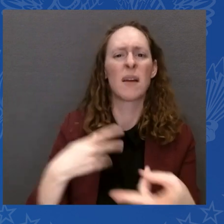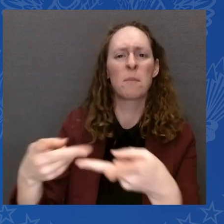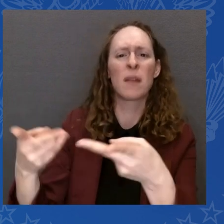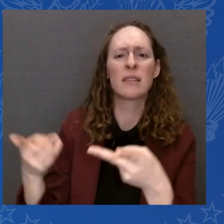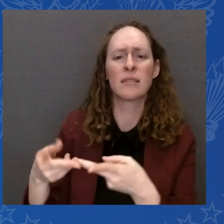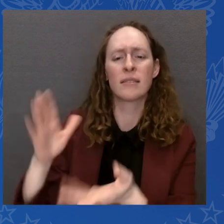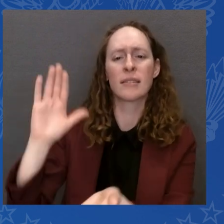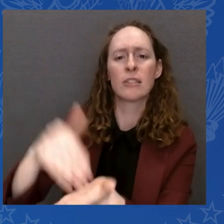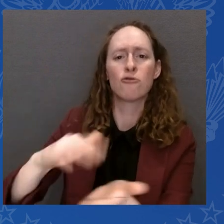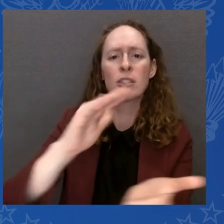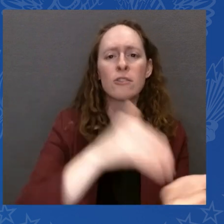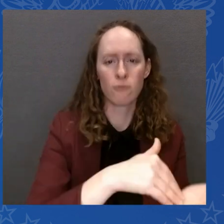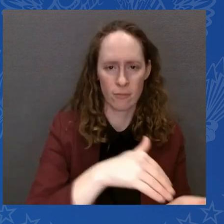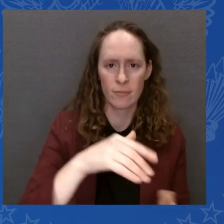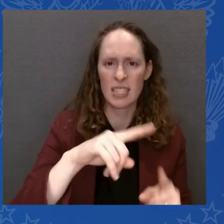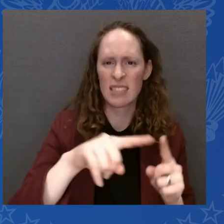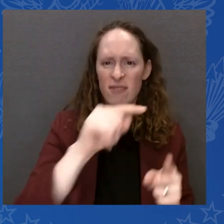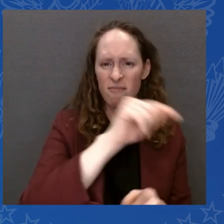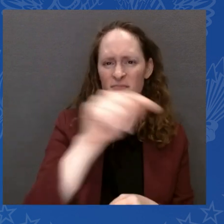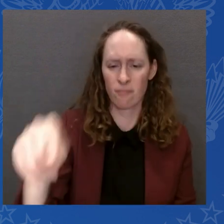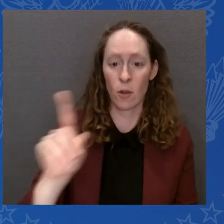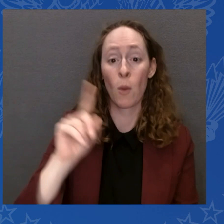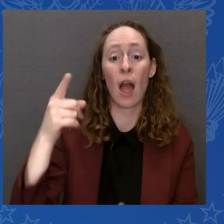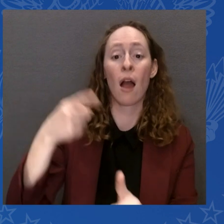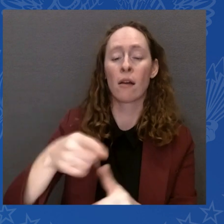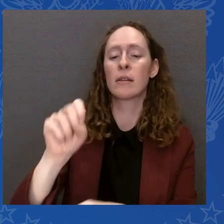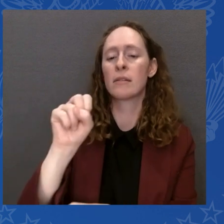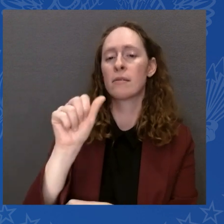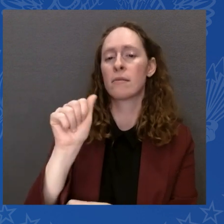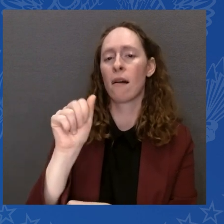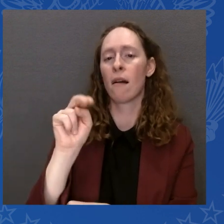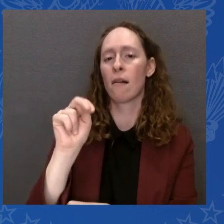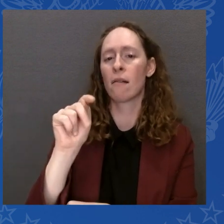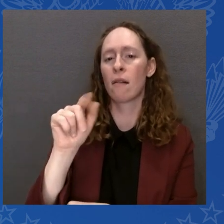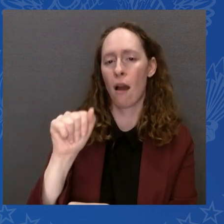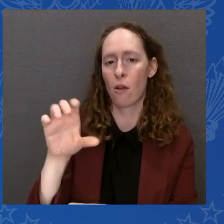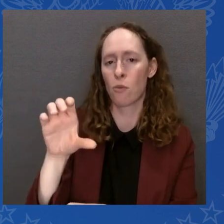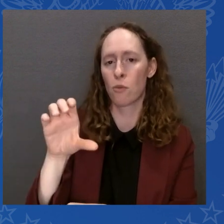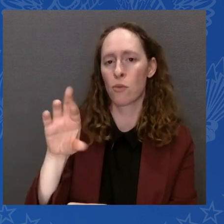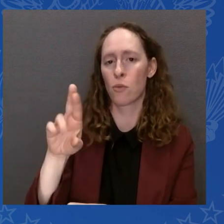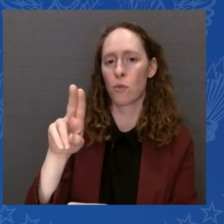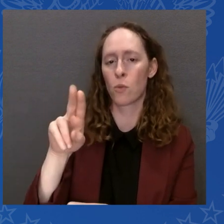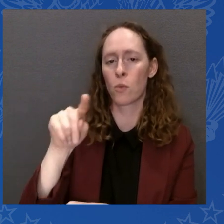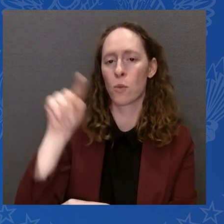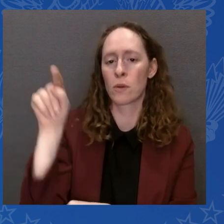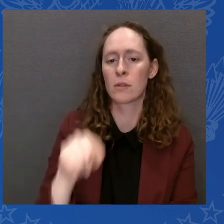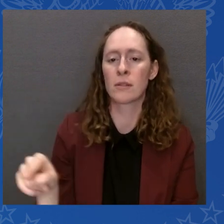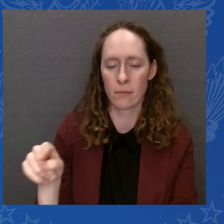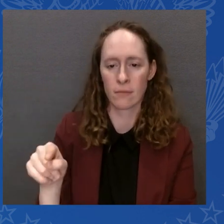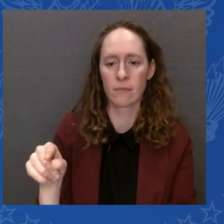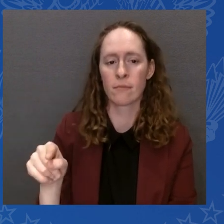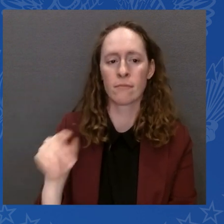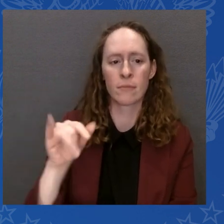where survivors can apply for assistance and if their homes or their small businesses have been damaged. That's already underway.